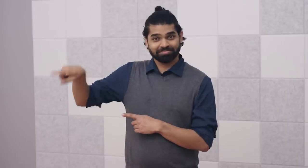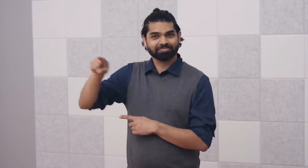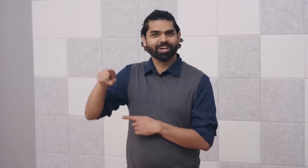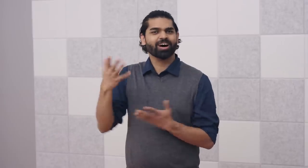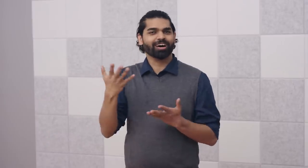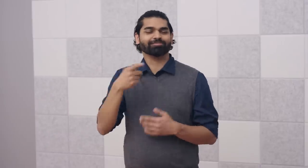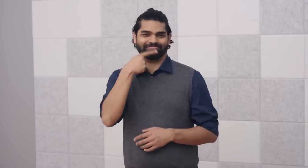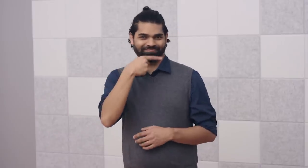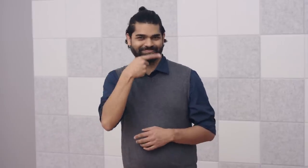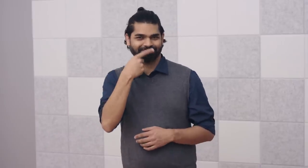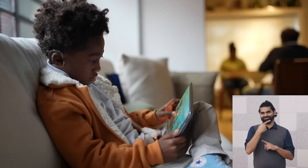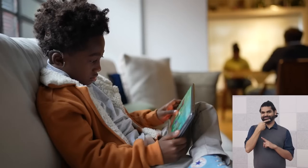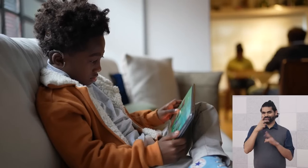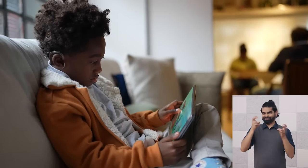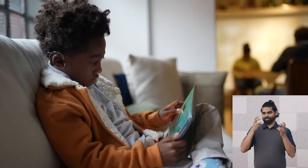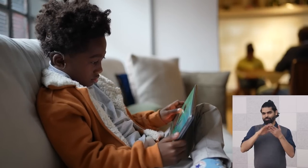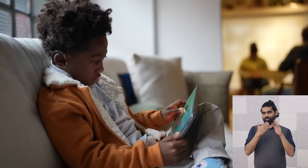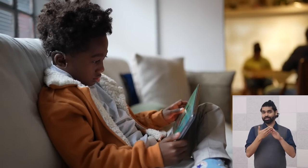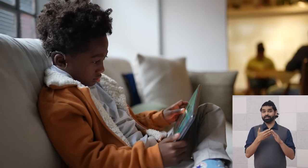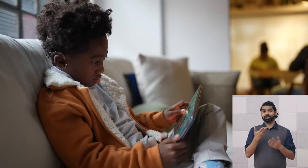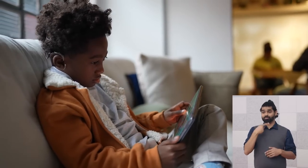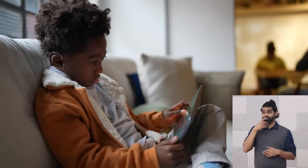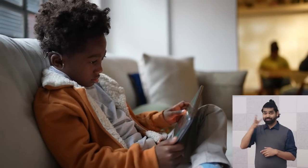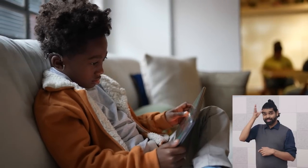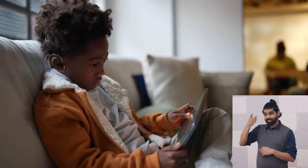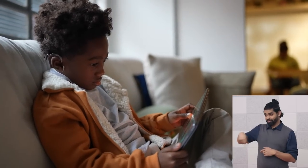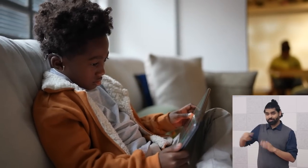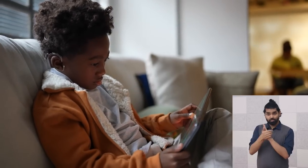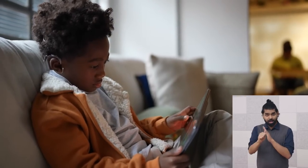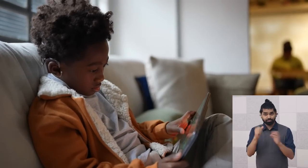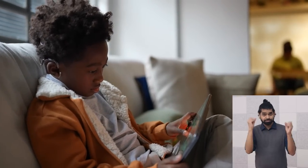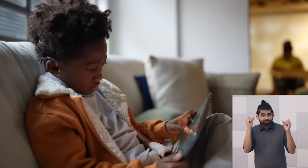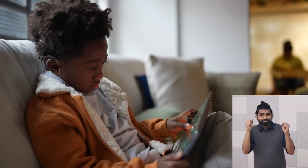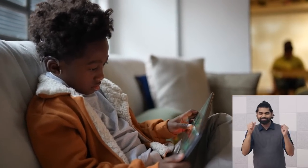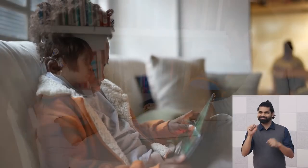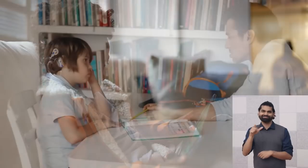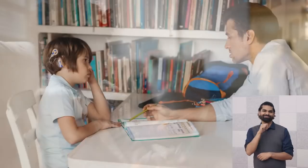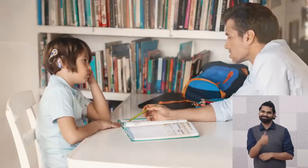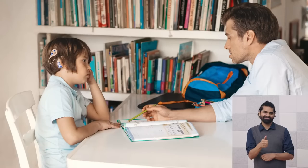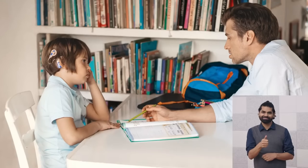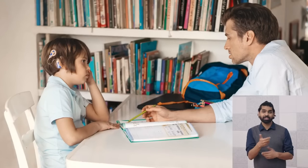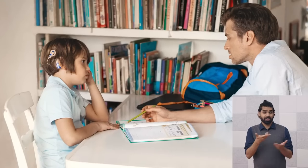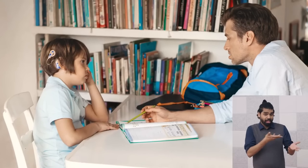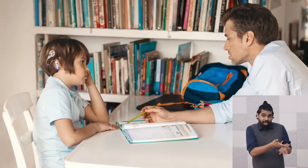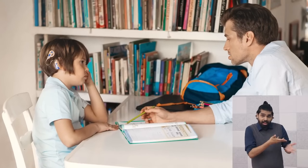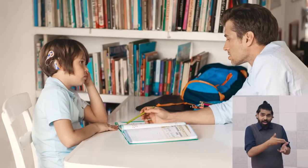referred to as hearing by the Deaf community. Most hearing parents do not become fluent in ASL and cannot fully communicate with their